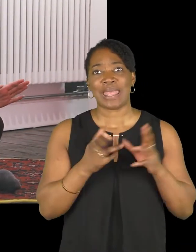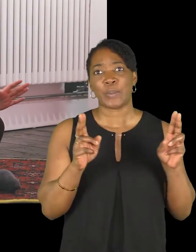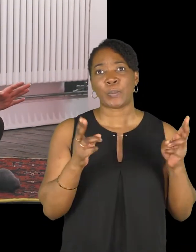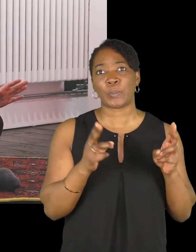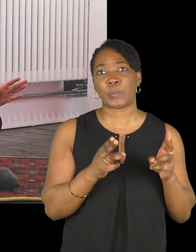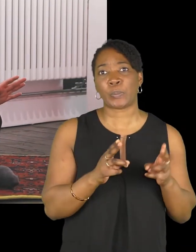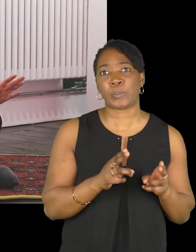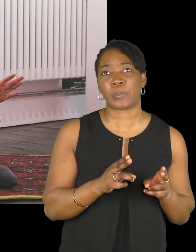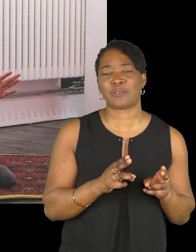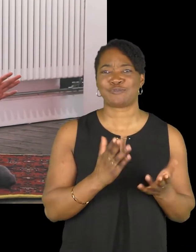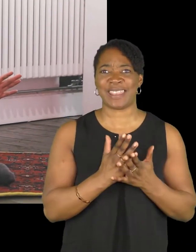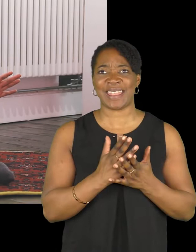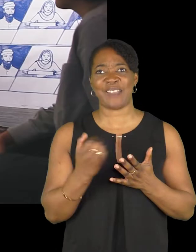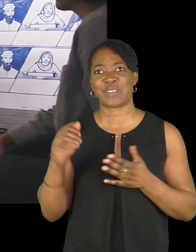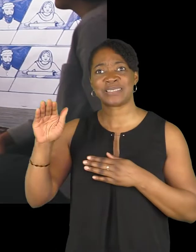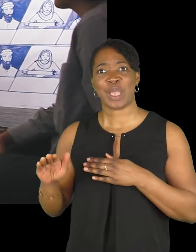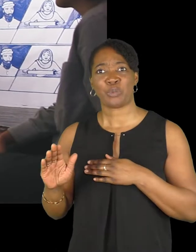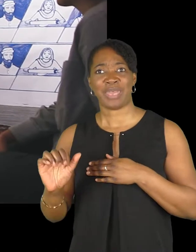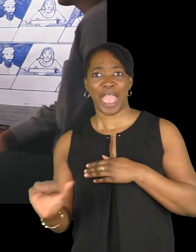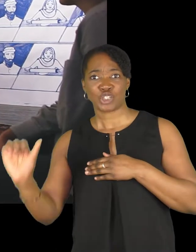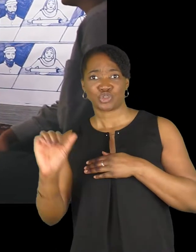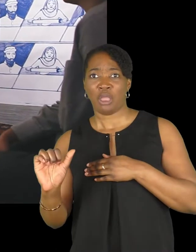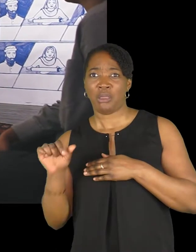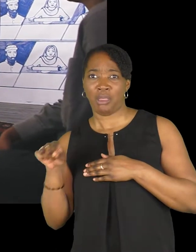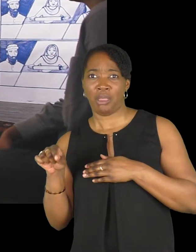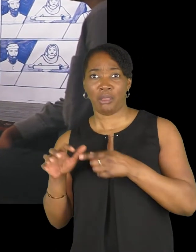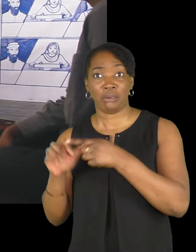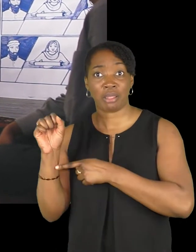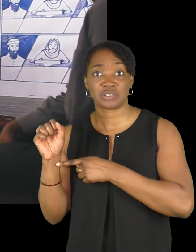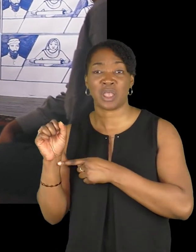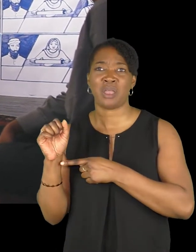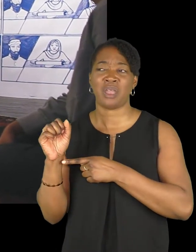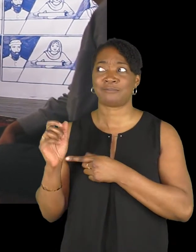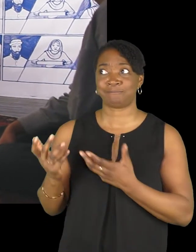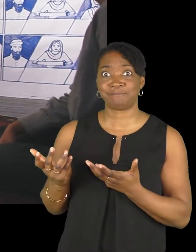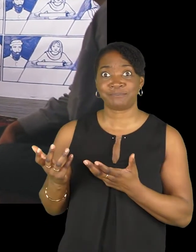diversity that exists around South Asian culture but there's also these unspoken narratives, these